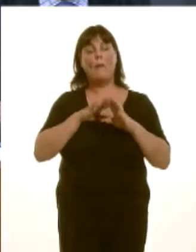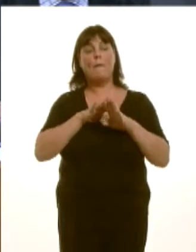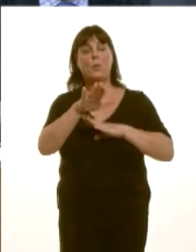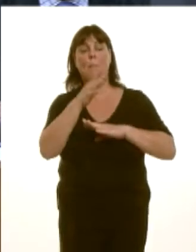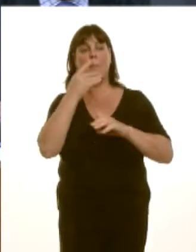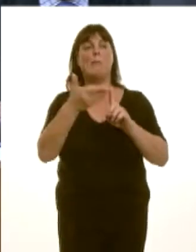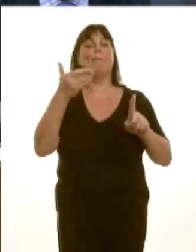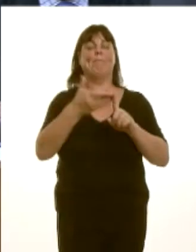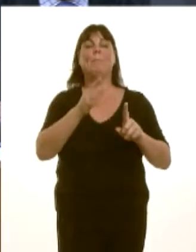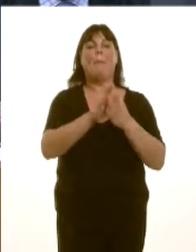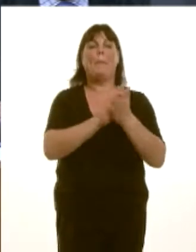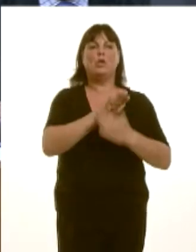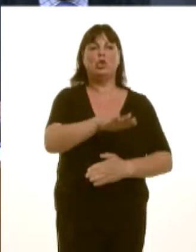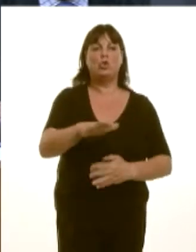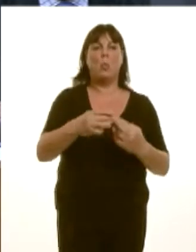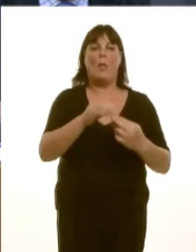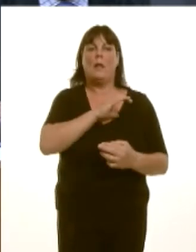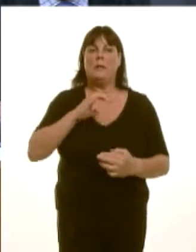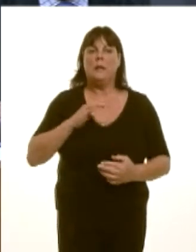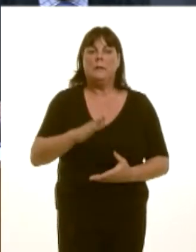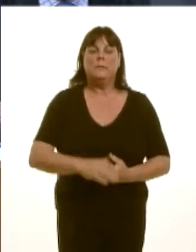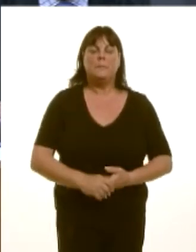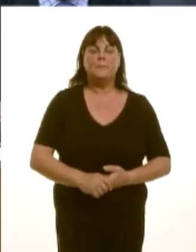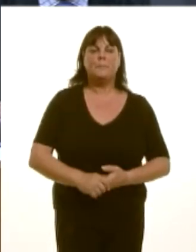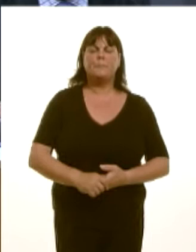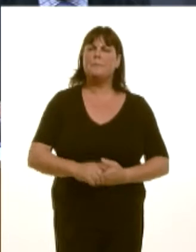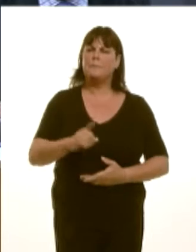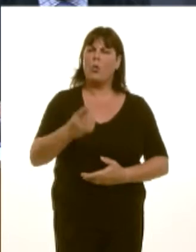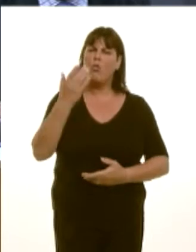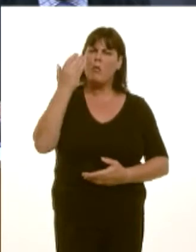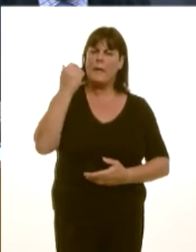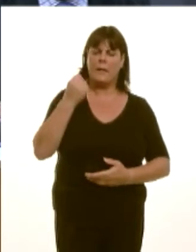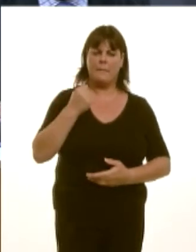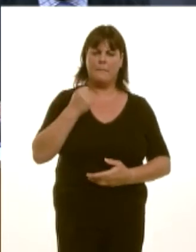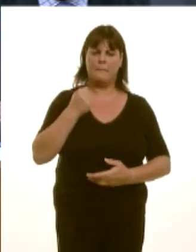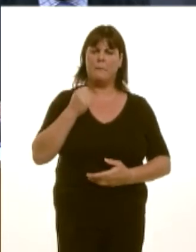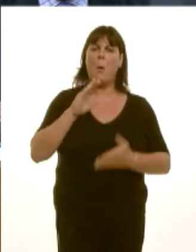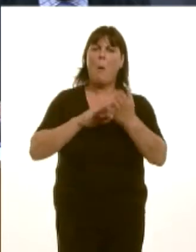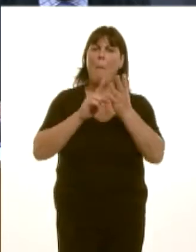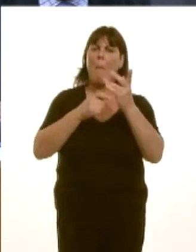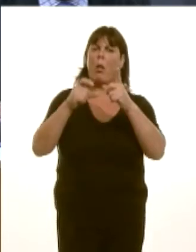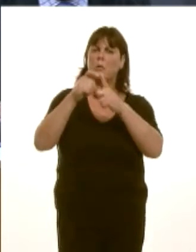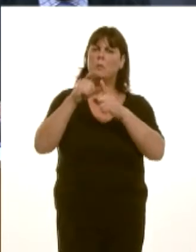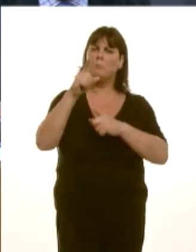In that context, how do you respond to the recently bereaved parents in Mold who wrote